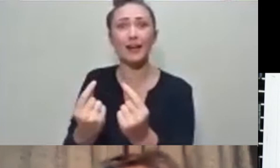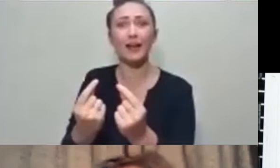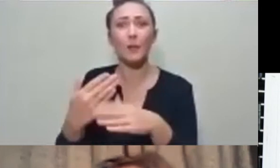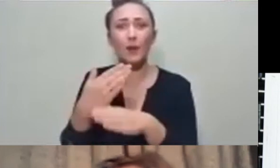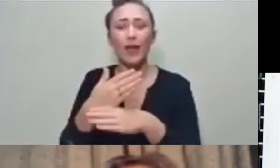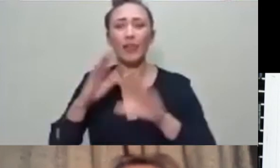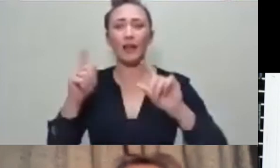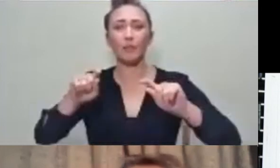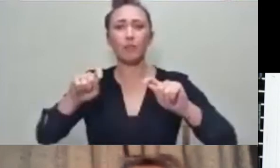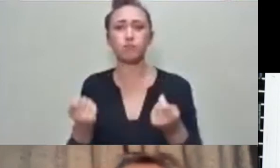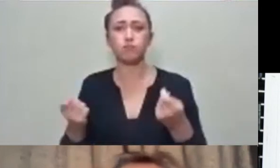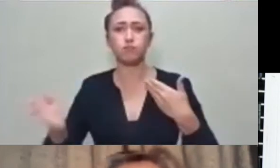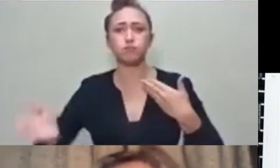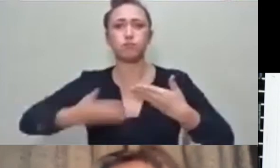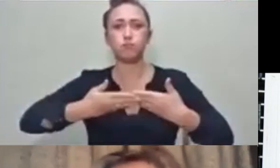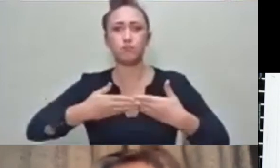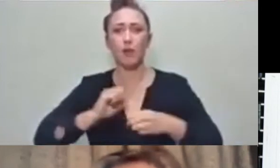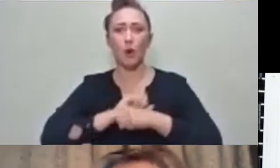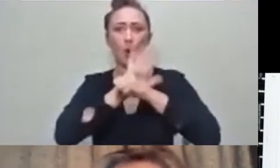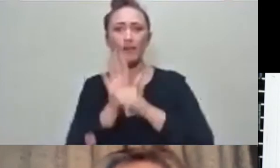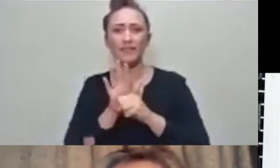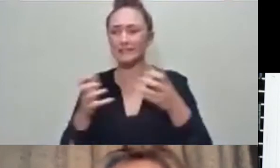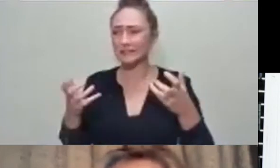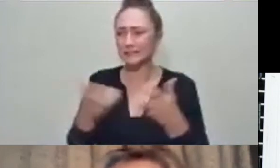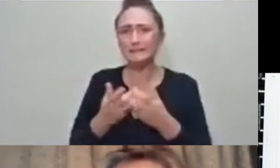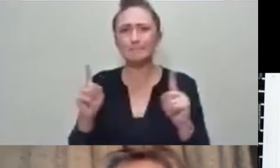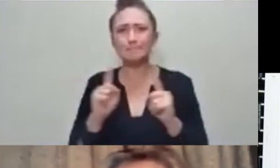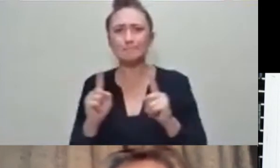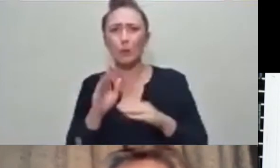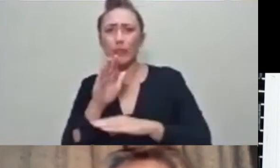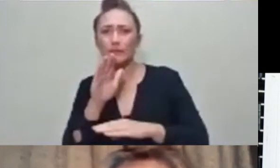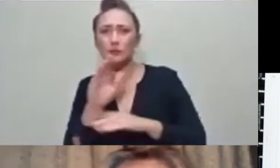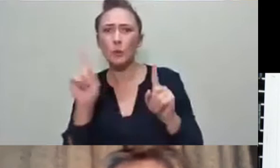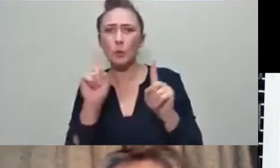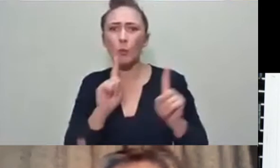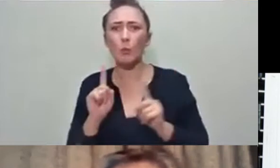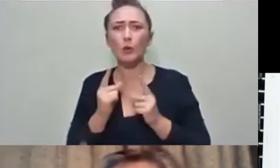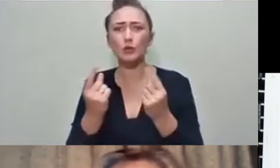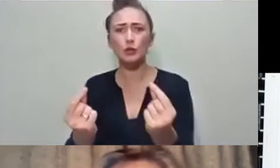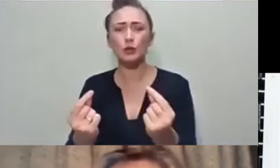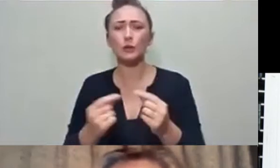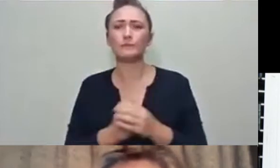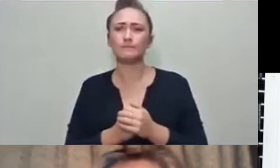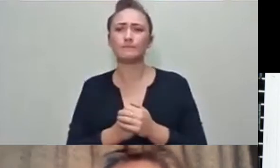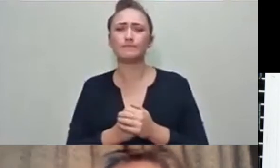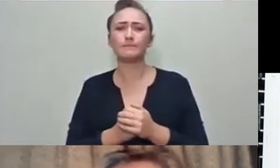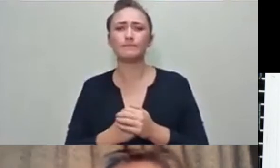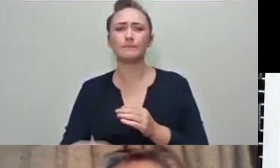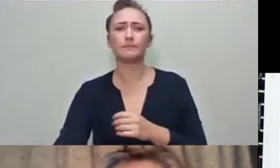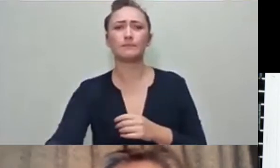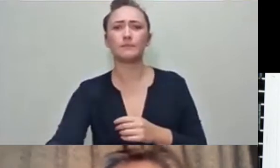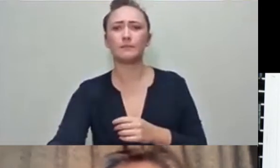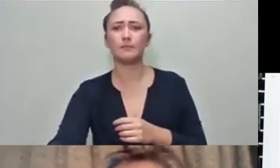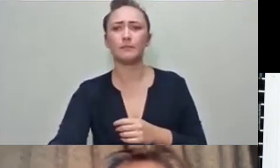many of you probably saw that we've been doing, for two months,